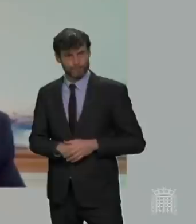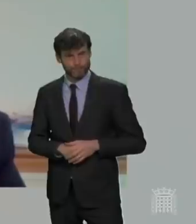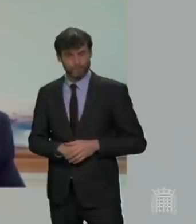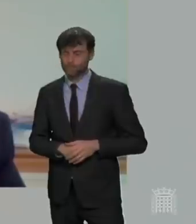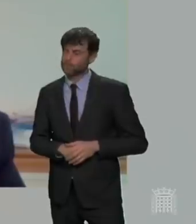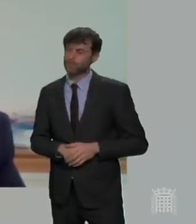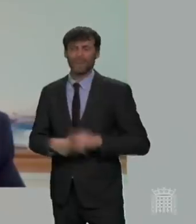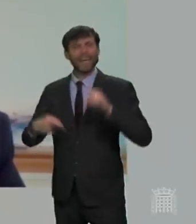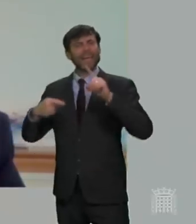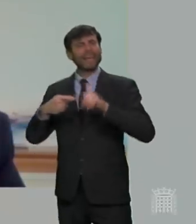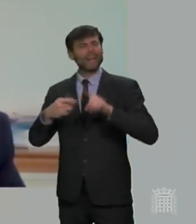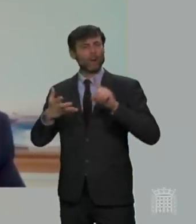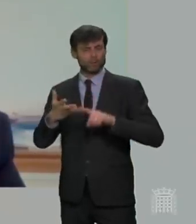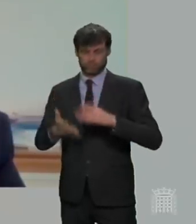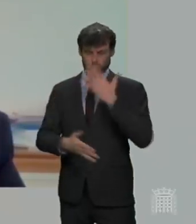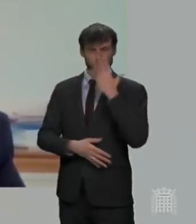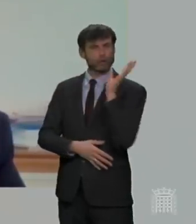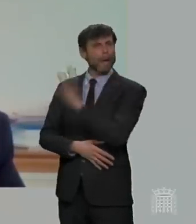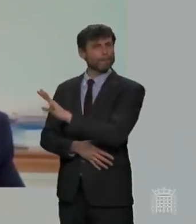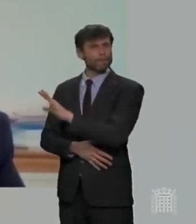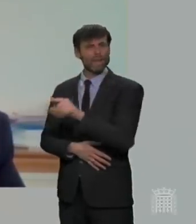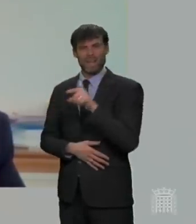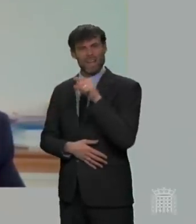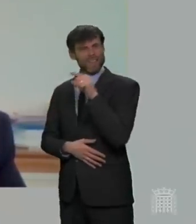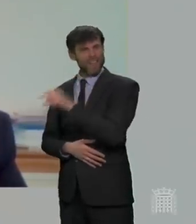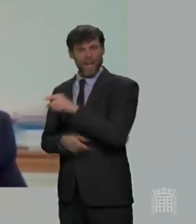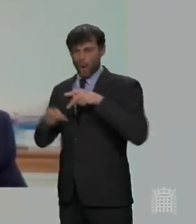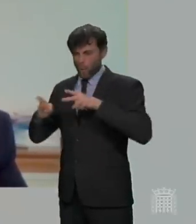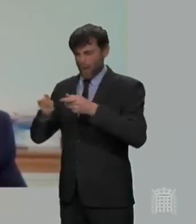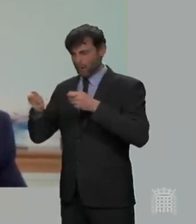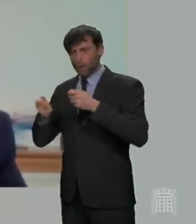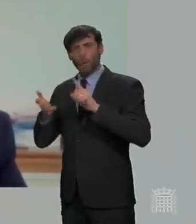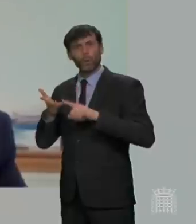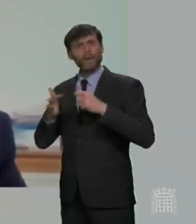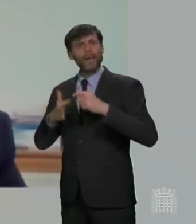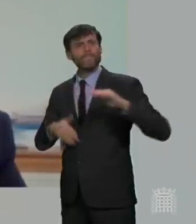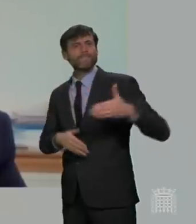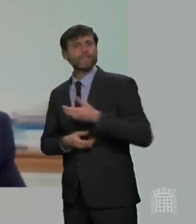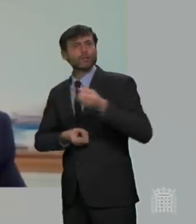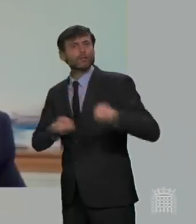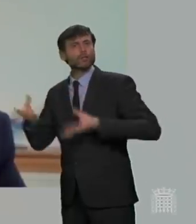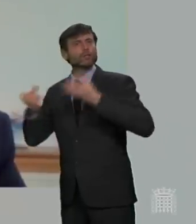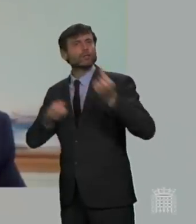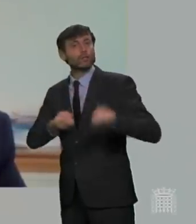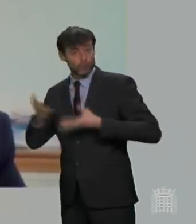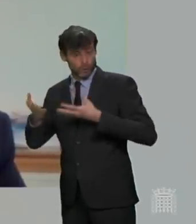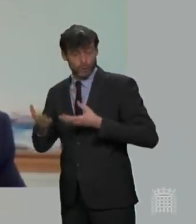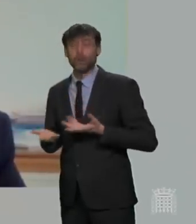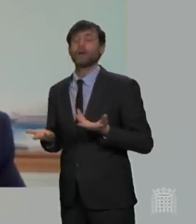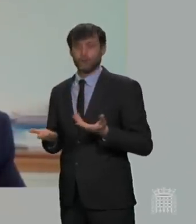EU has responded to UK fish exports. Part of the answer is for UK consumers to buy British fish.